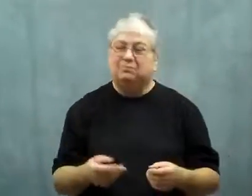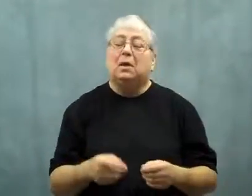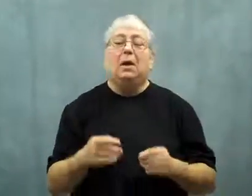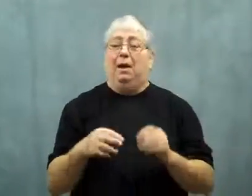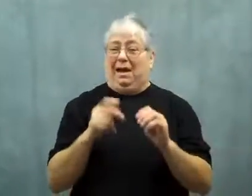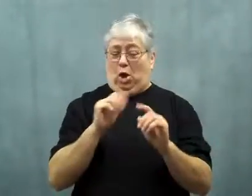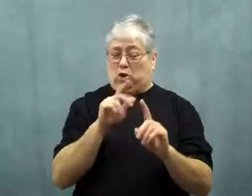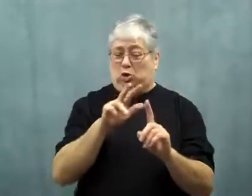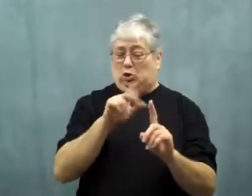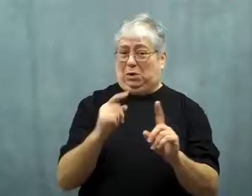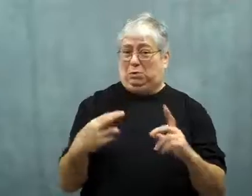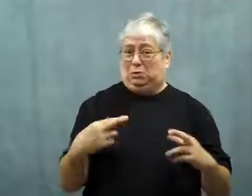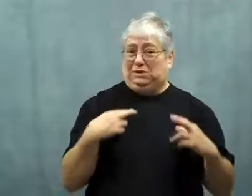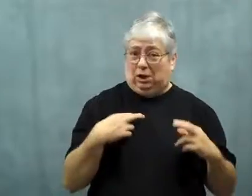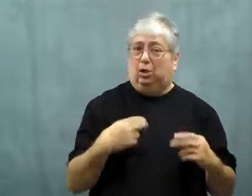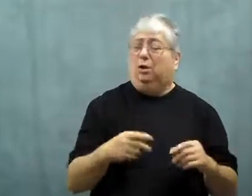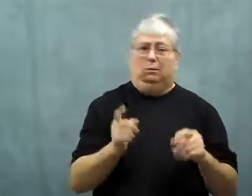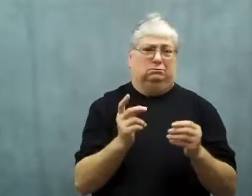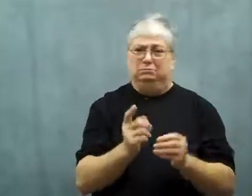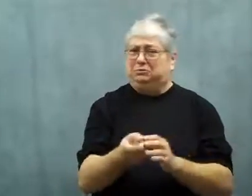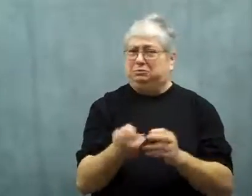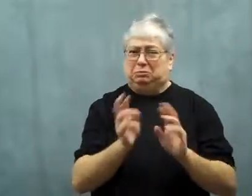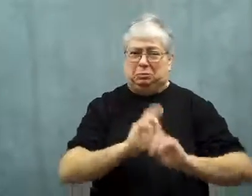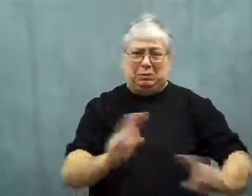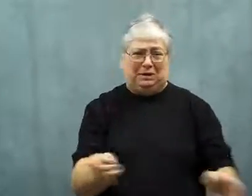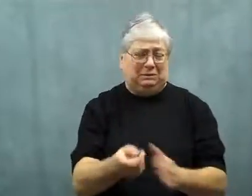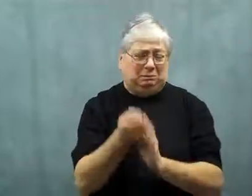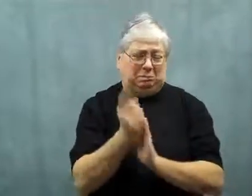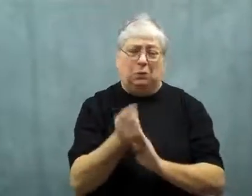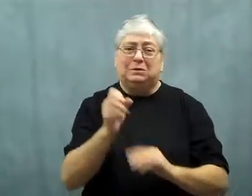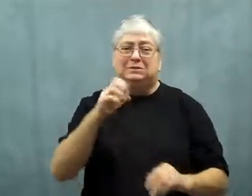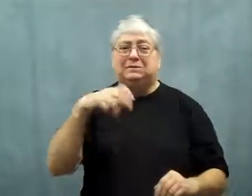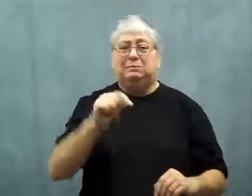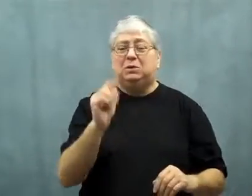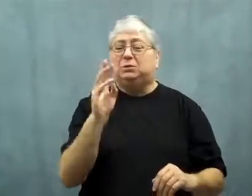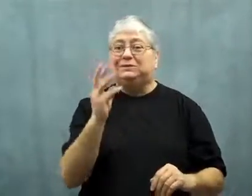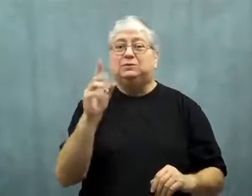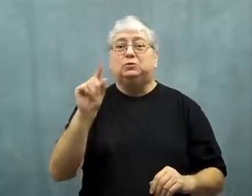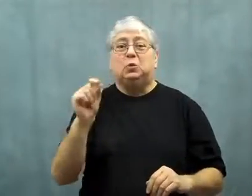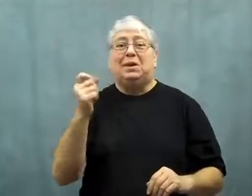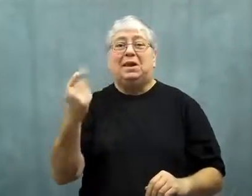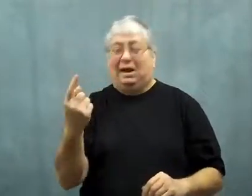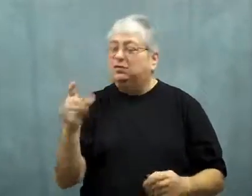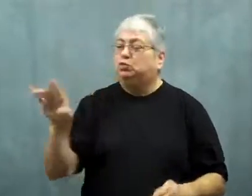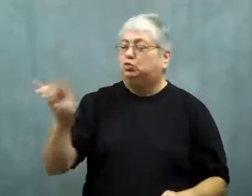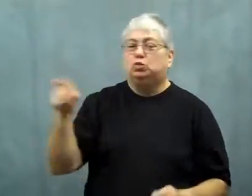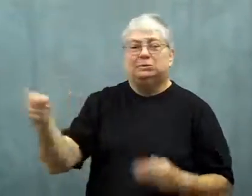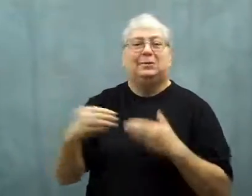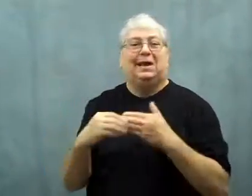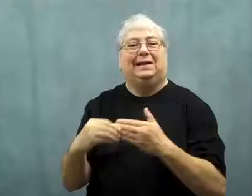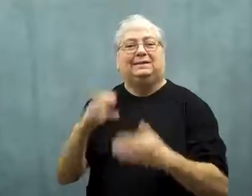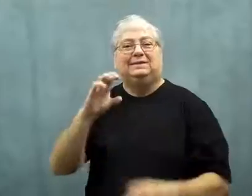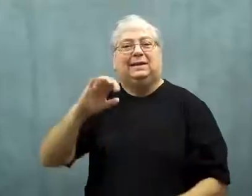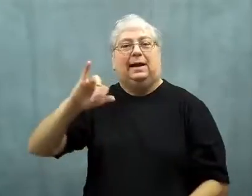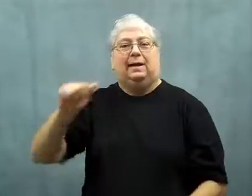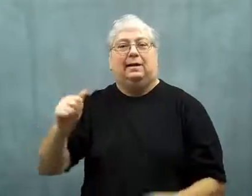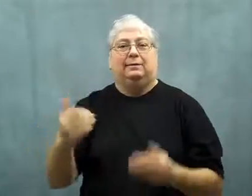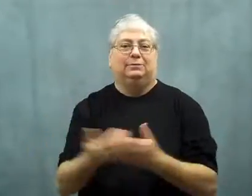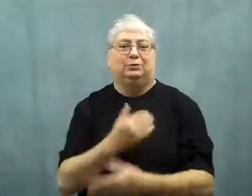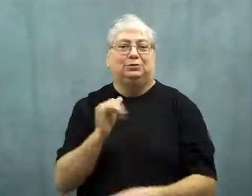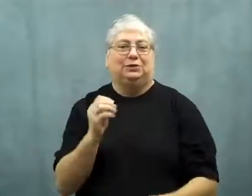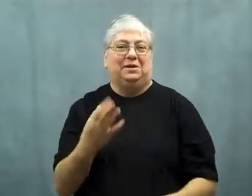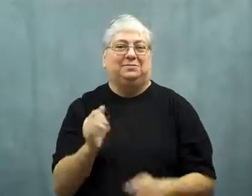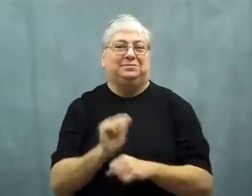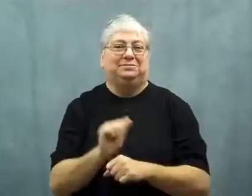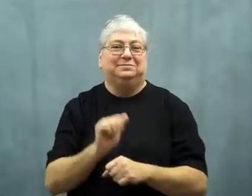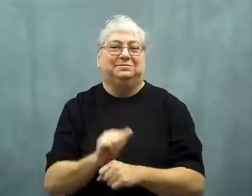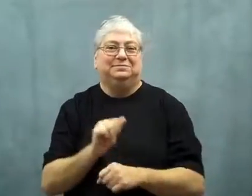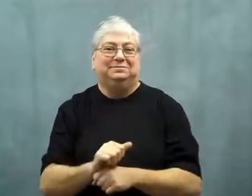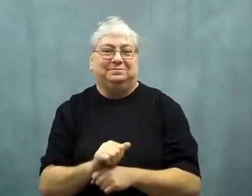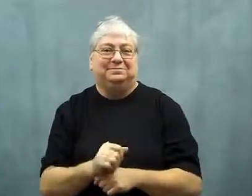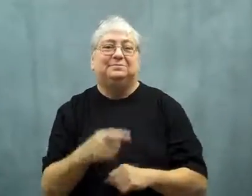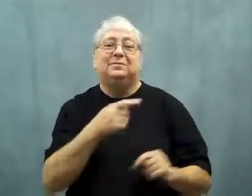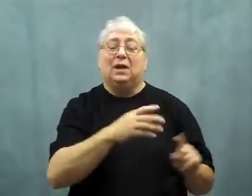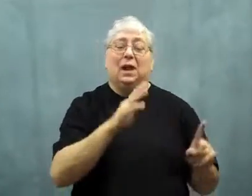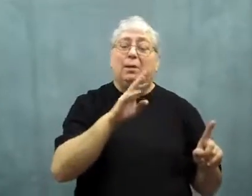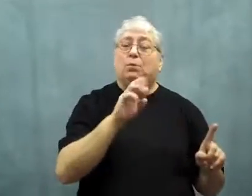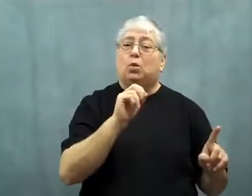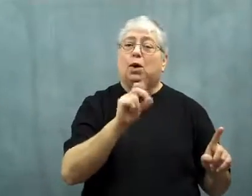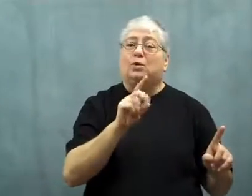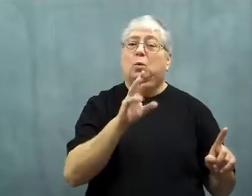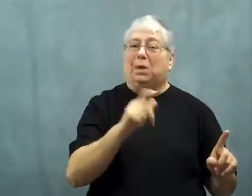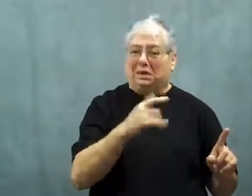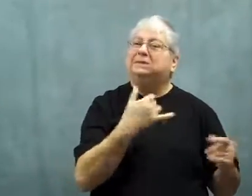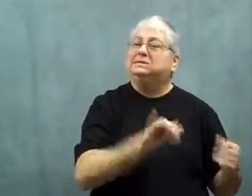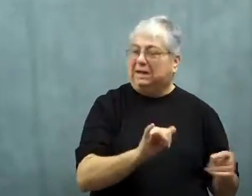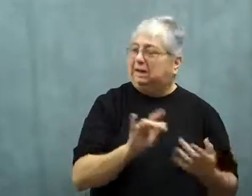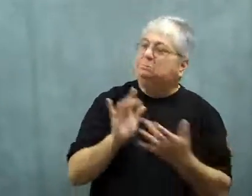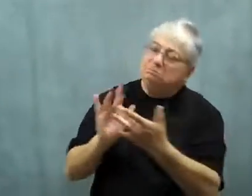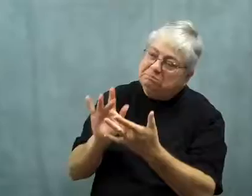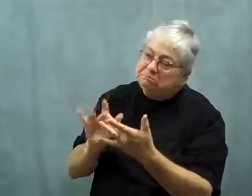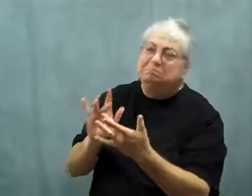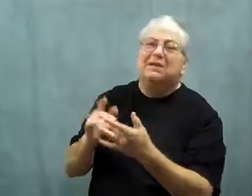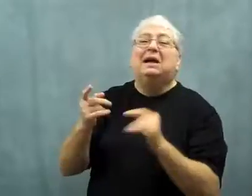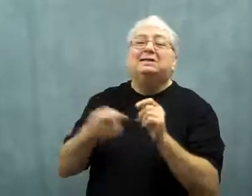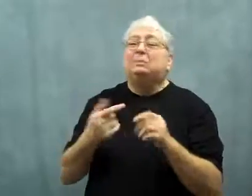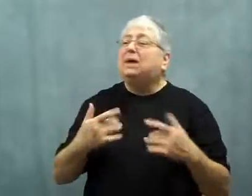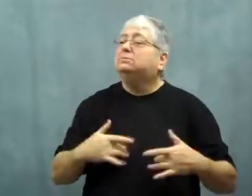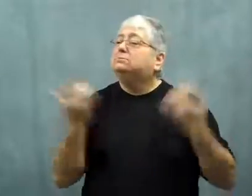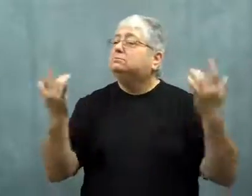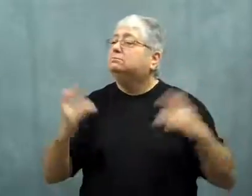Soon after, on September 6, 2011, he started his new job as director of the CIA.